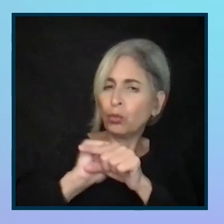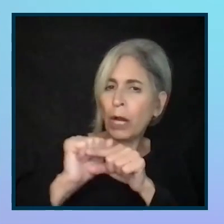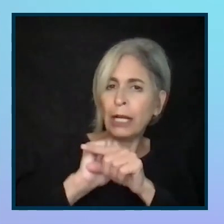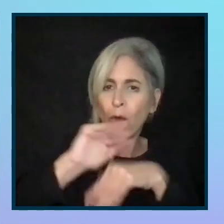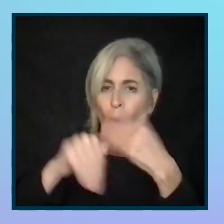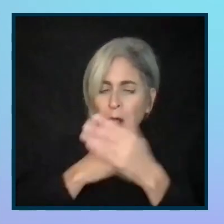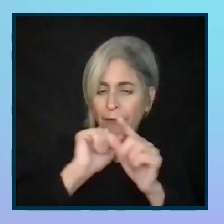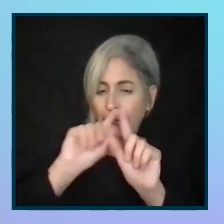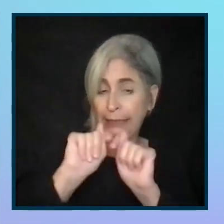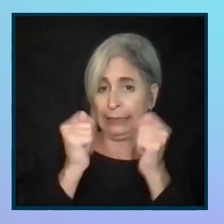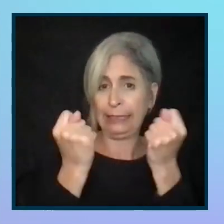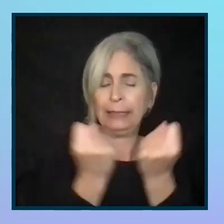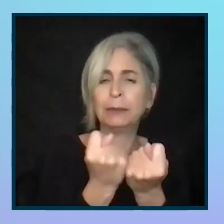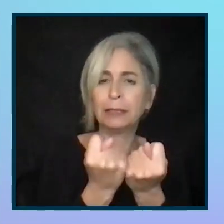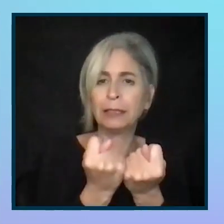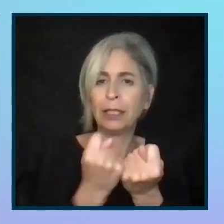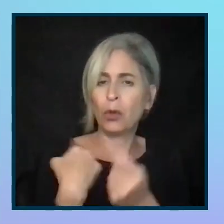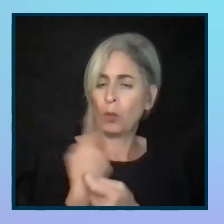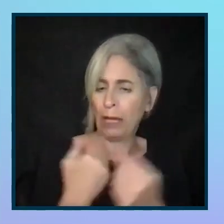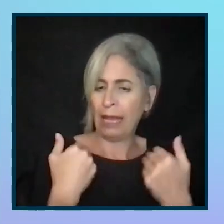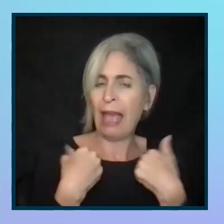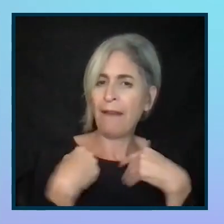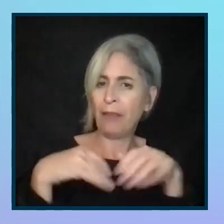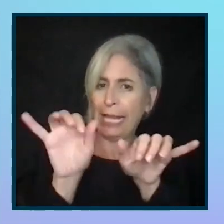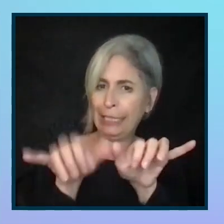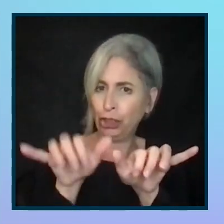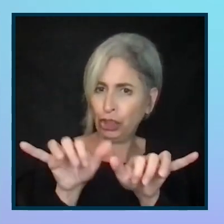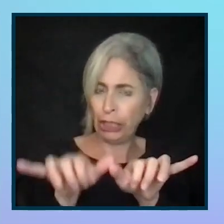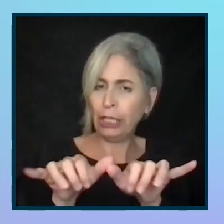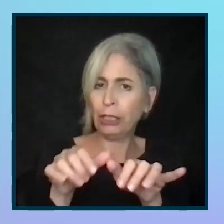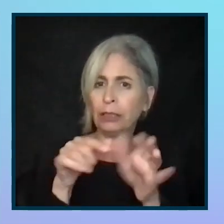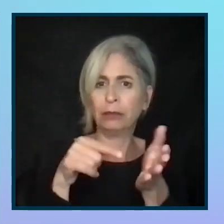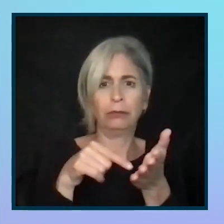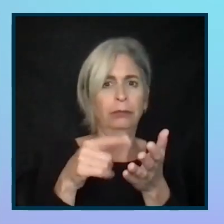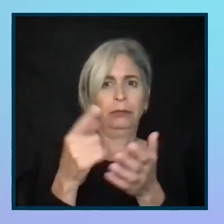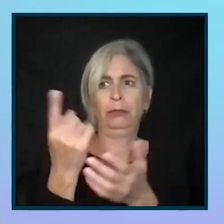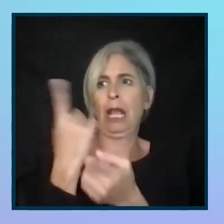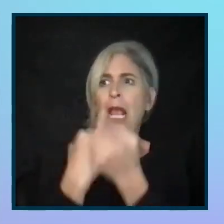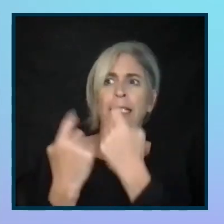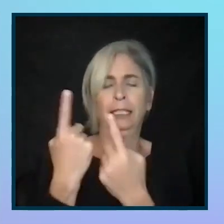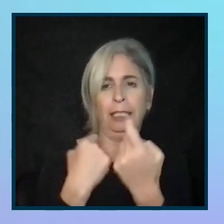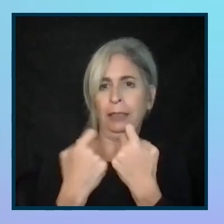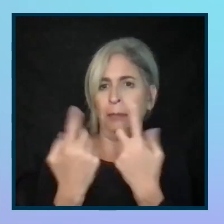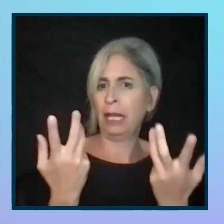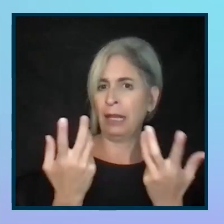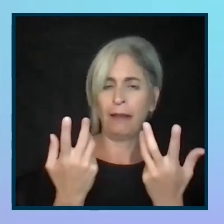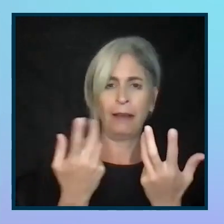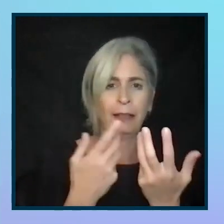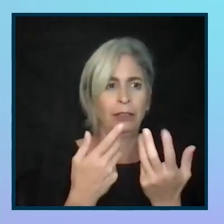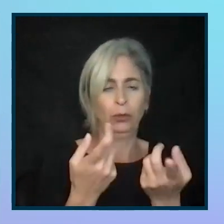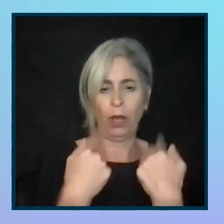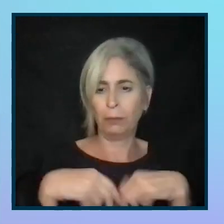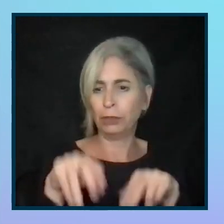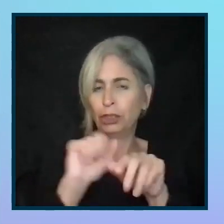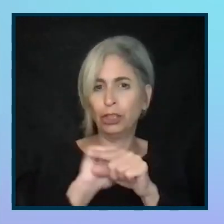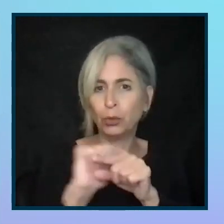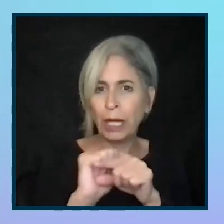And so we have engineers pinging me all the time asking for a seat in the training. And so that's really exciting when we start to see